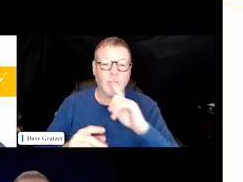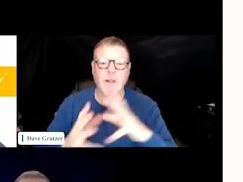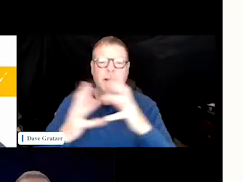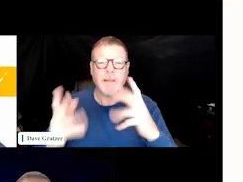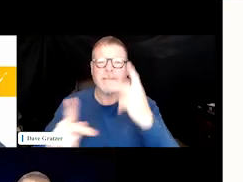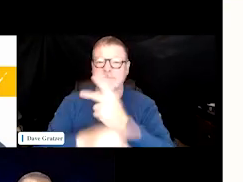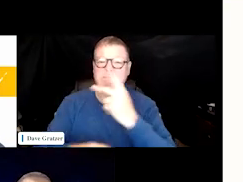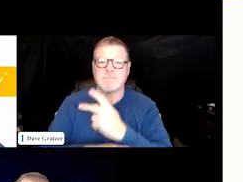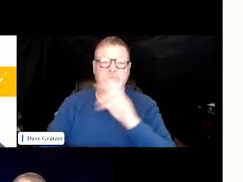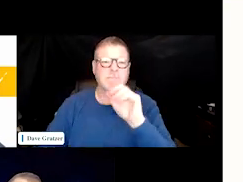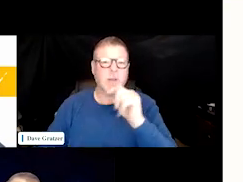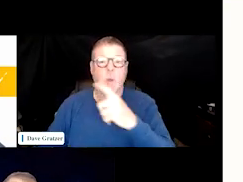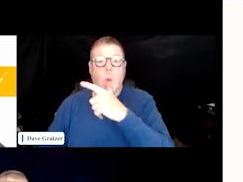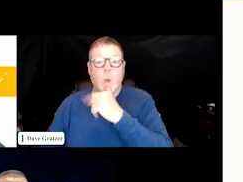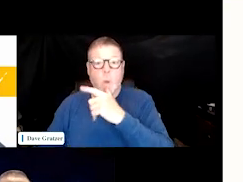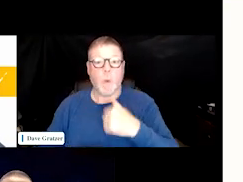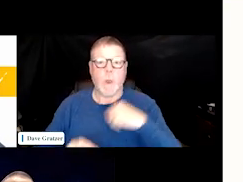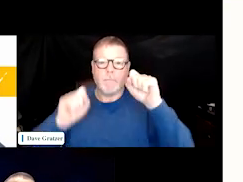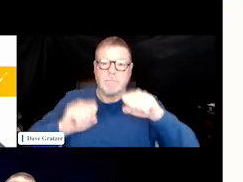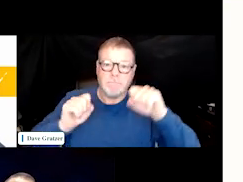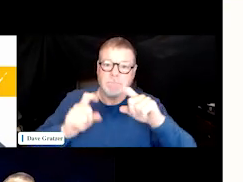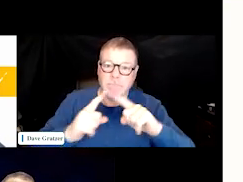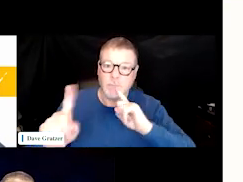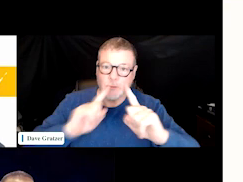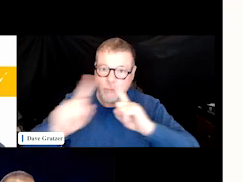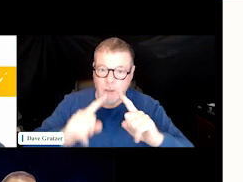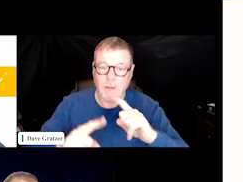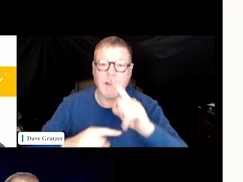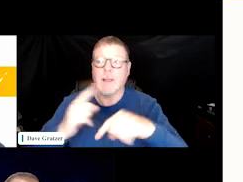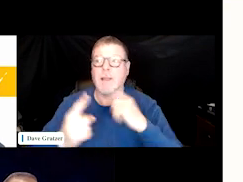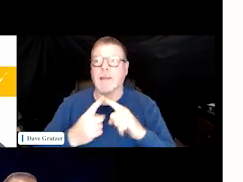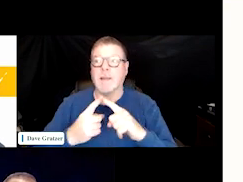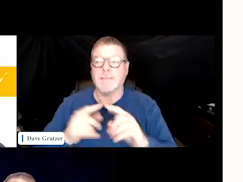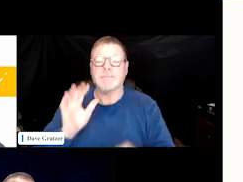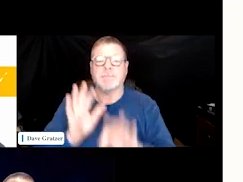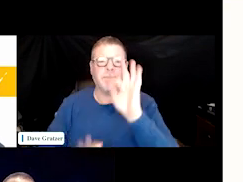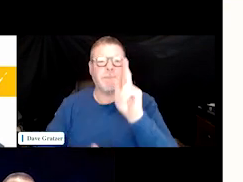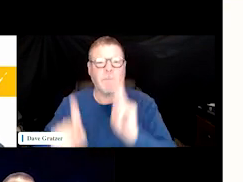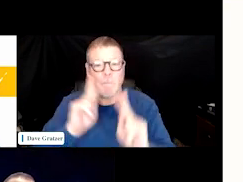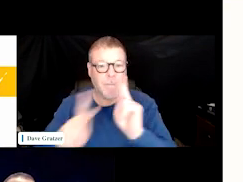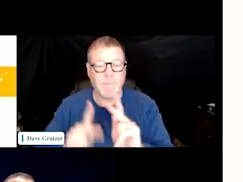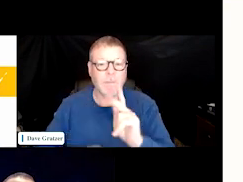who I am supposed to talk to and then finding the people that were able to